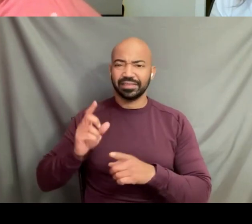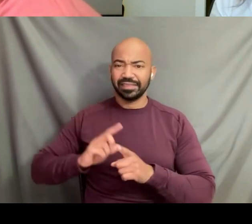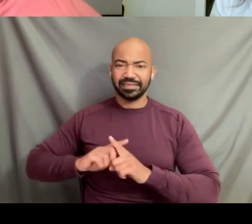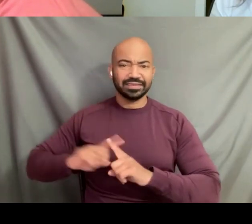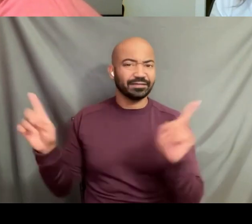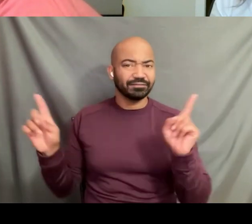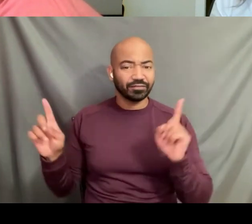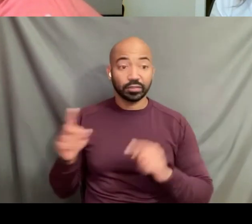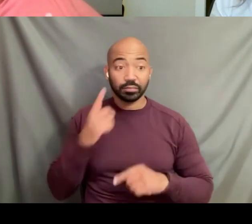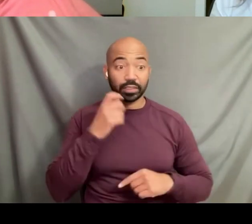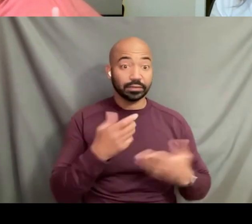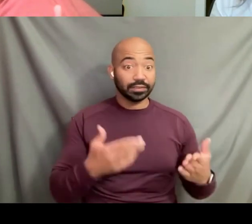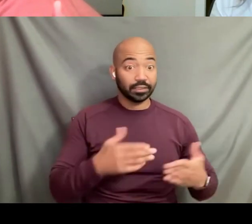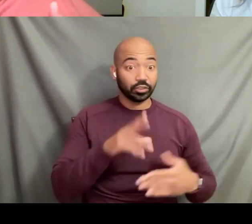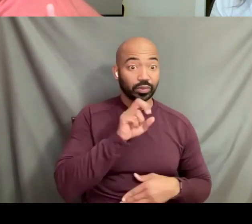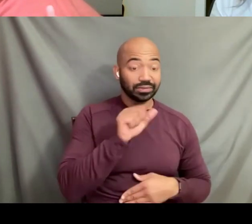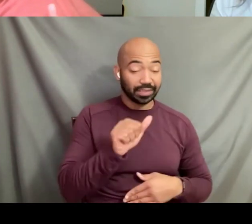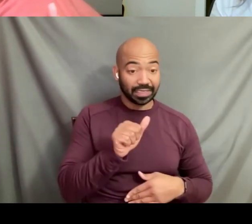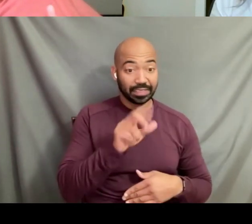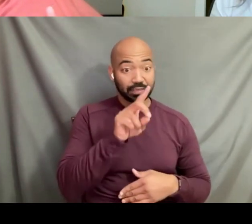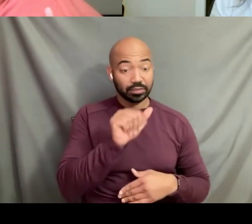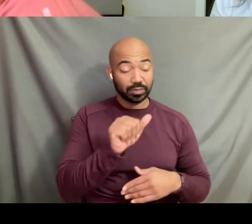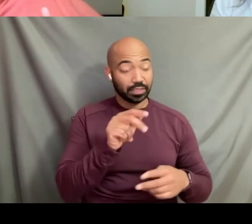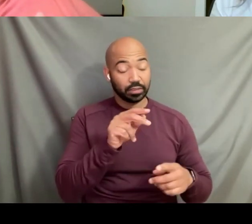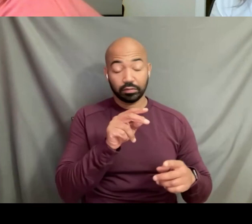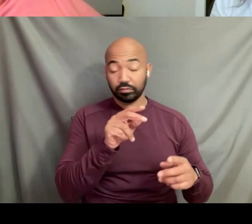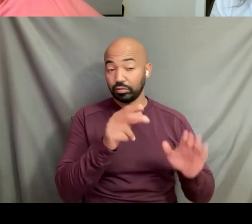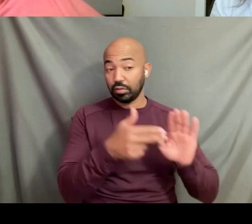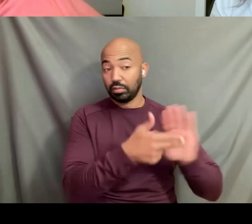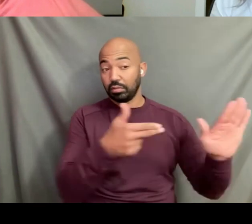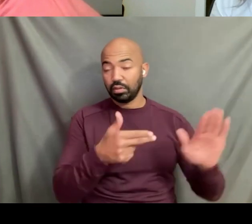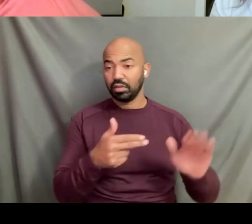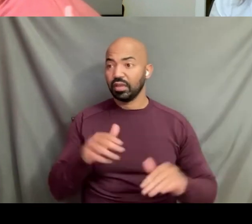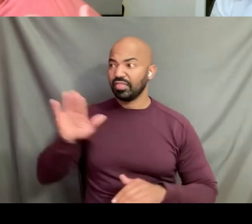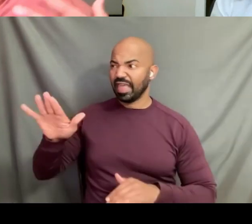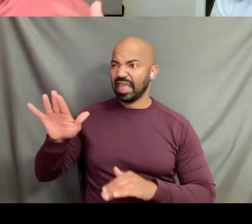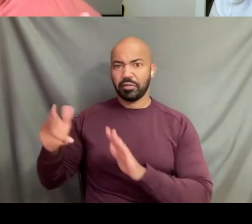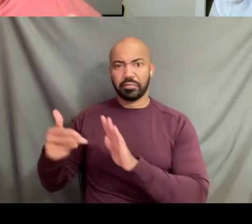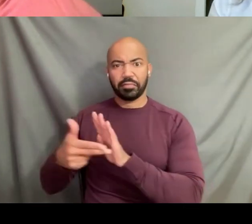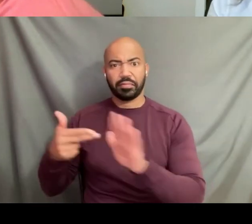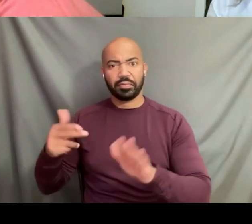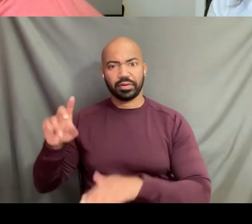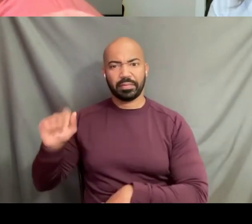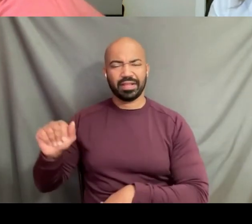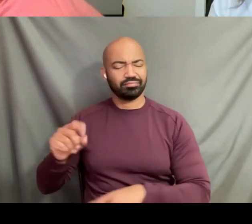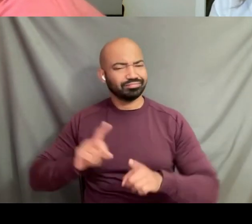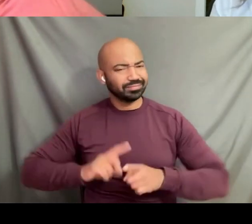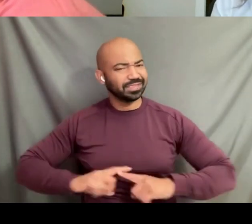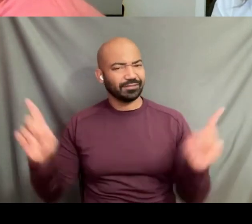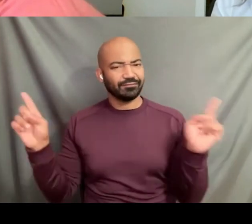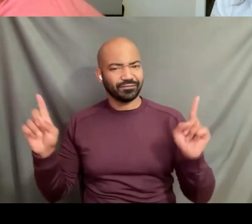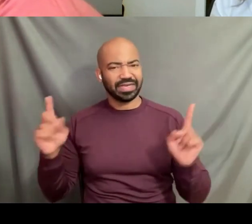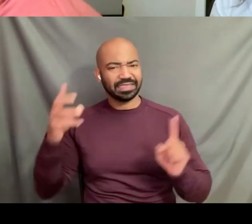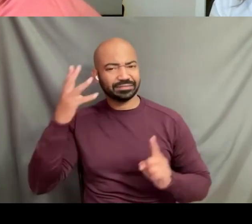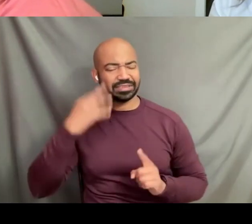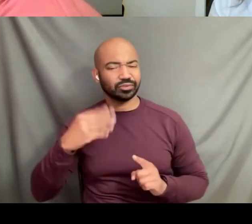is in the us. That has been hugely empowering, just, when they first arrive, just getting that